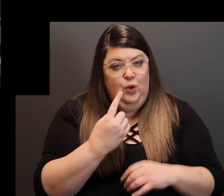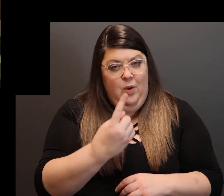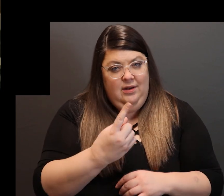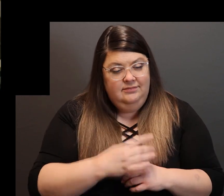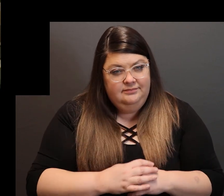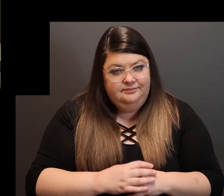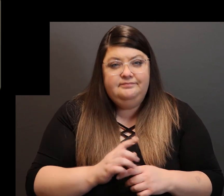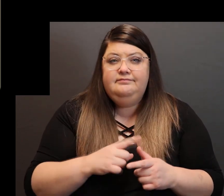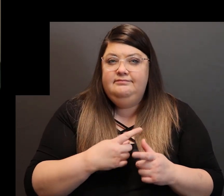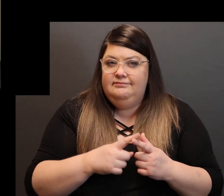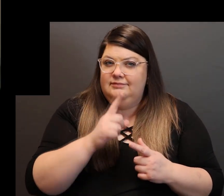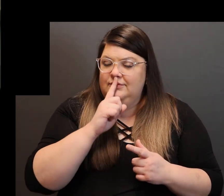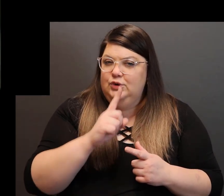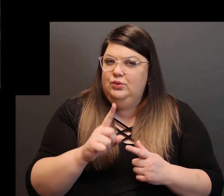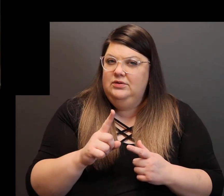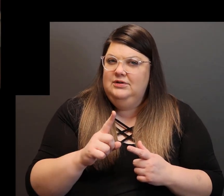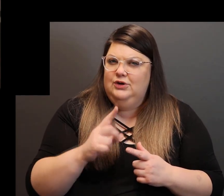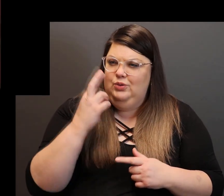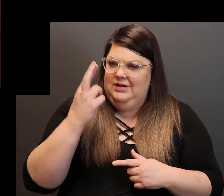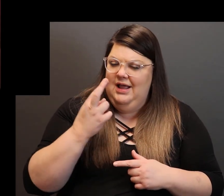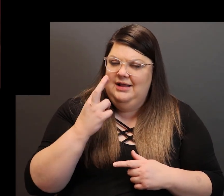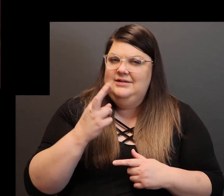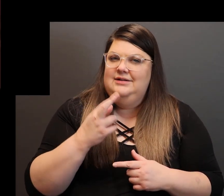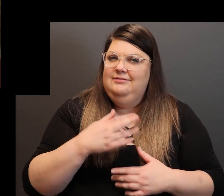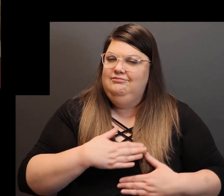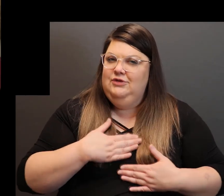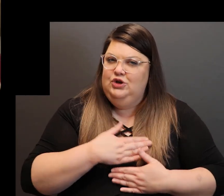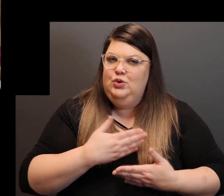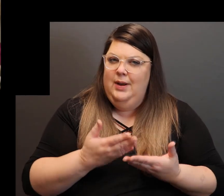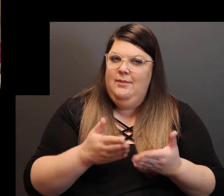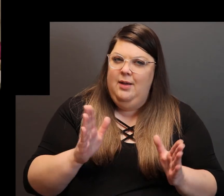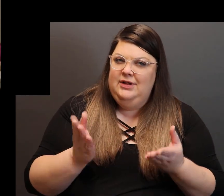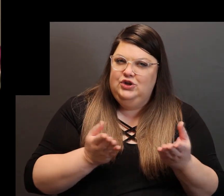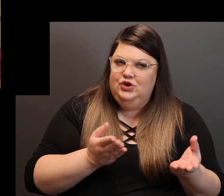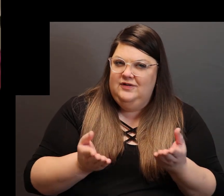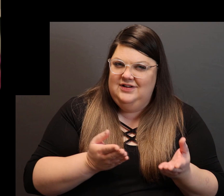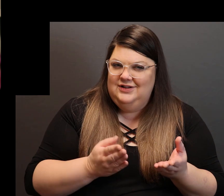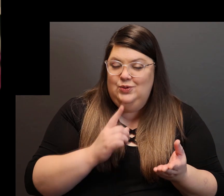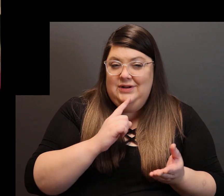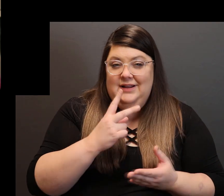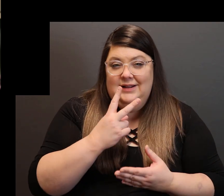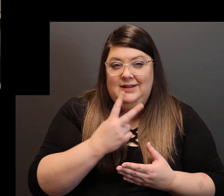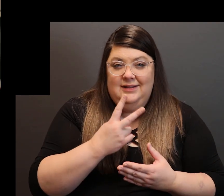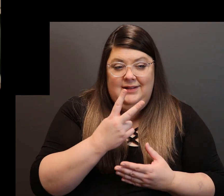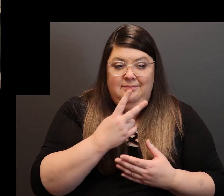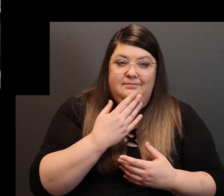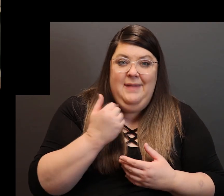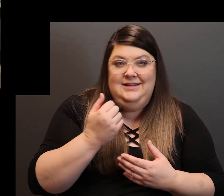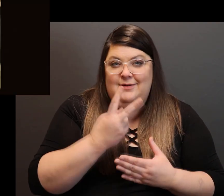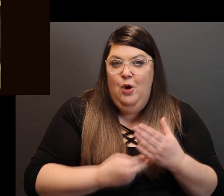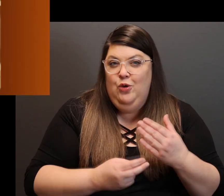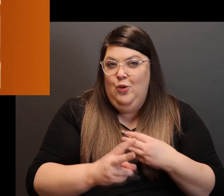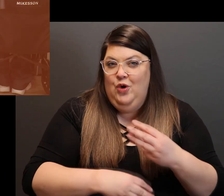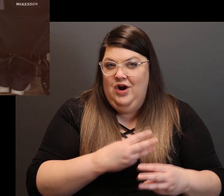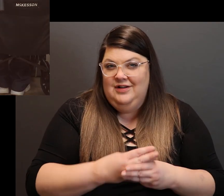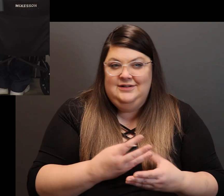and then I really found that I enjoyed public service. It's kind of the best of both worlds. You get to make a living and help people.